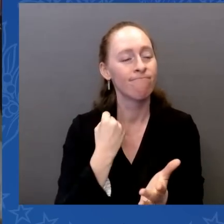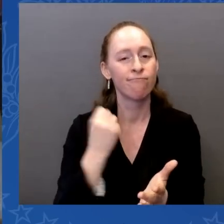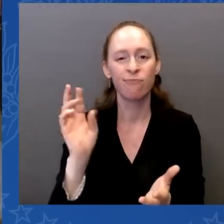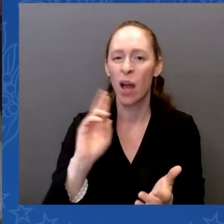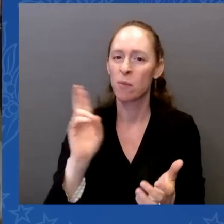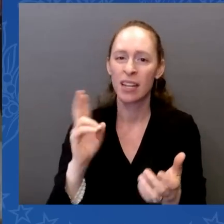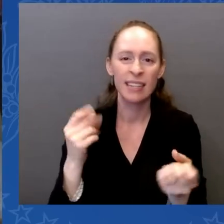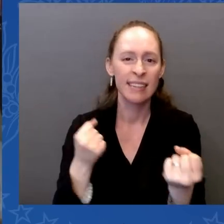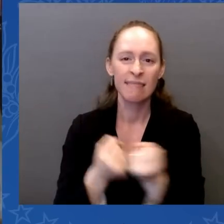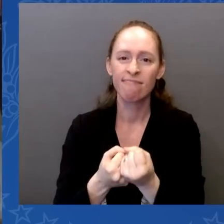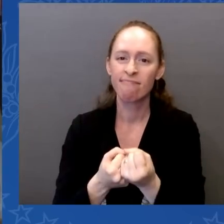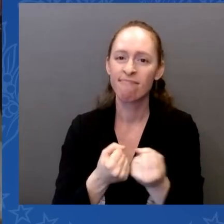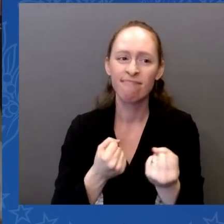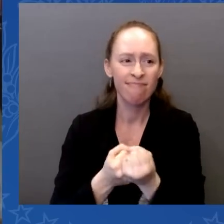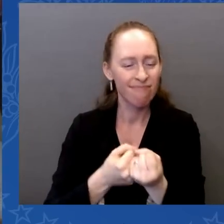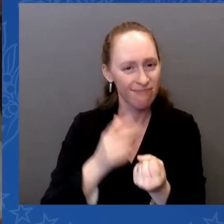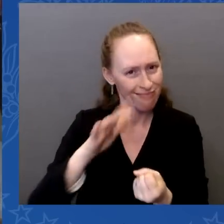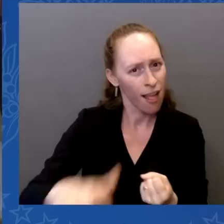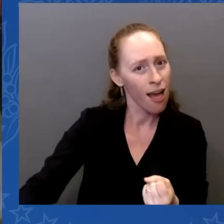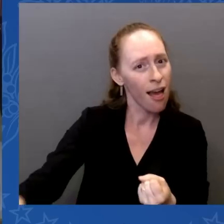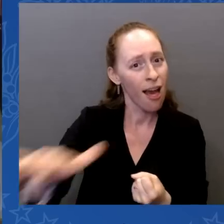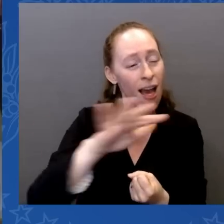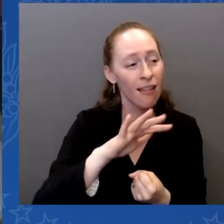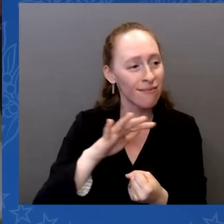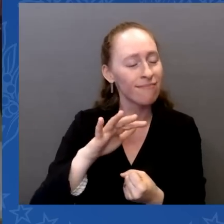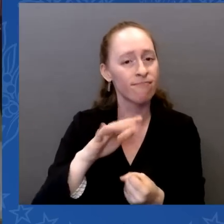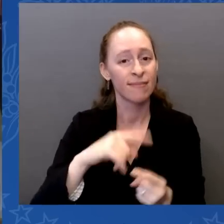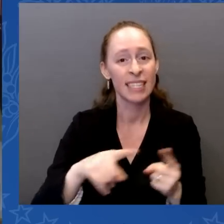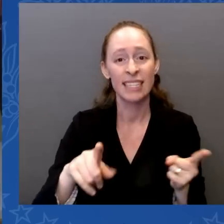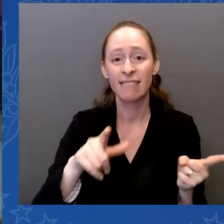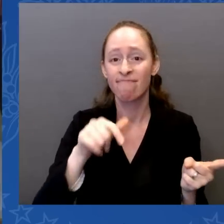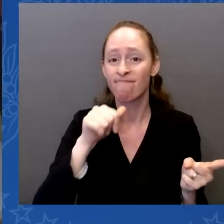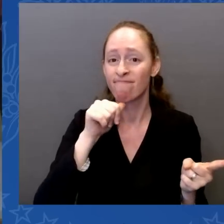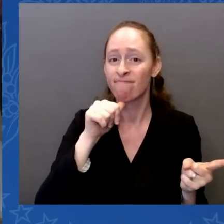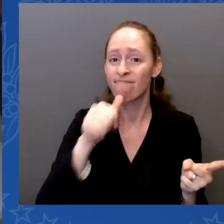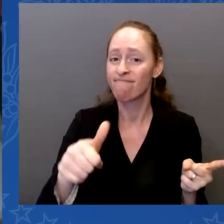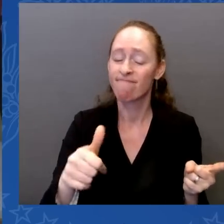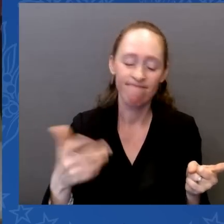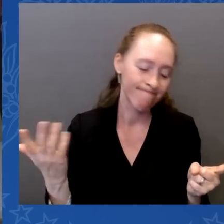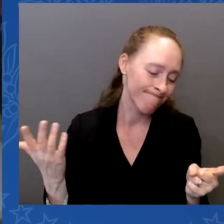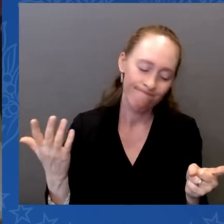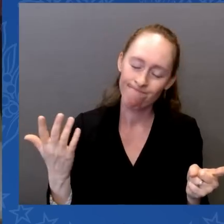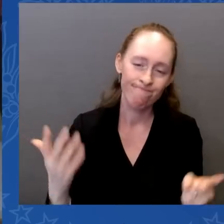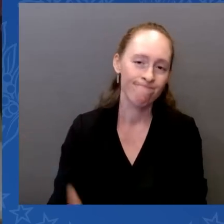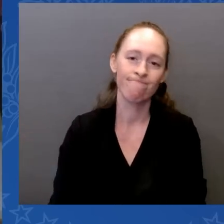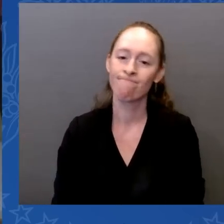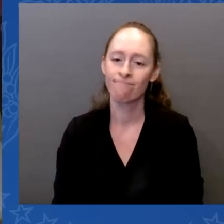But they have a very different idea. Every single Republican voted against the Inflation Reduction Act.